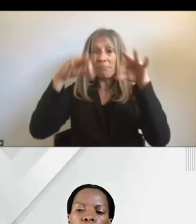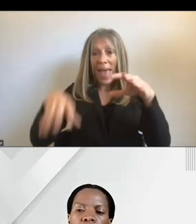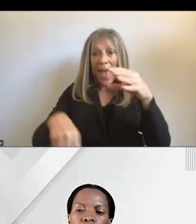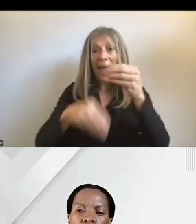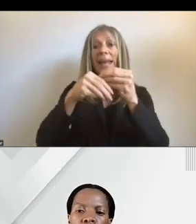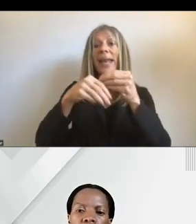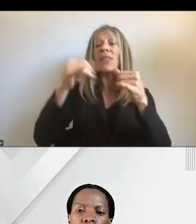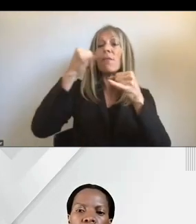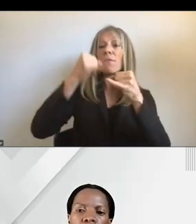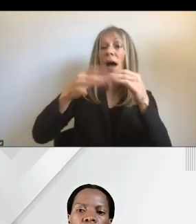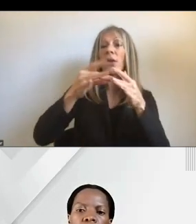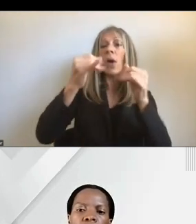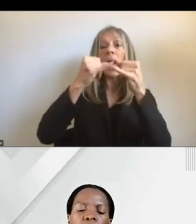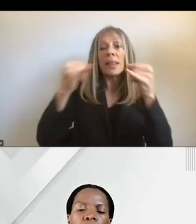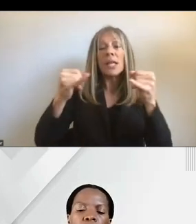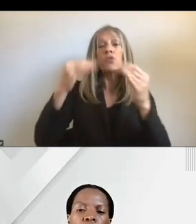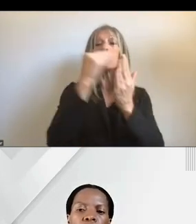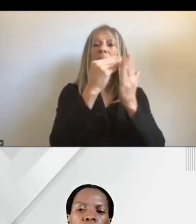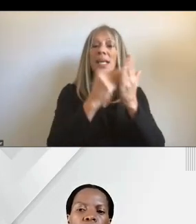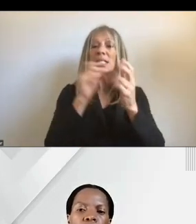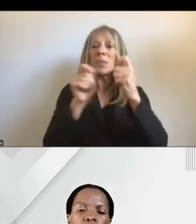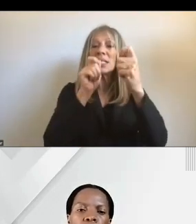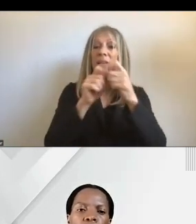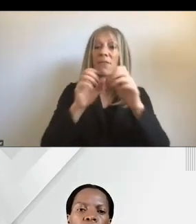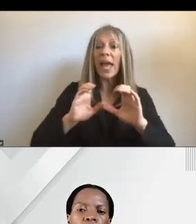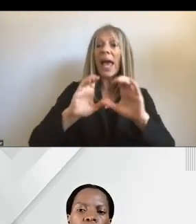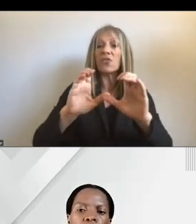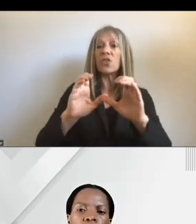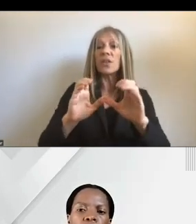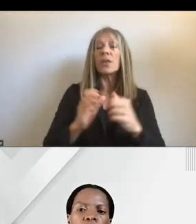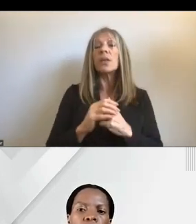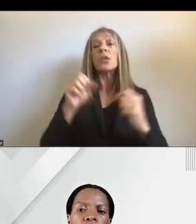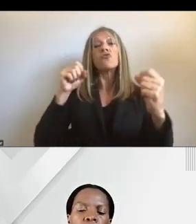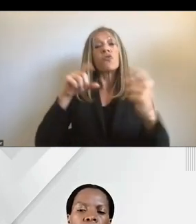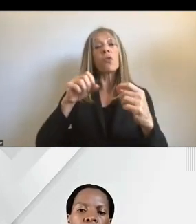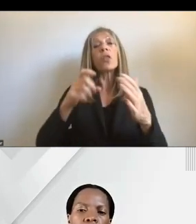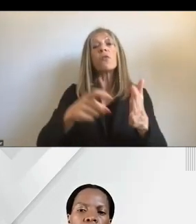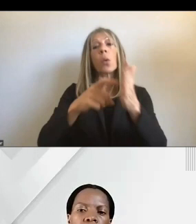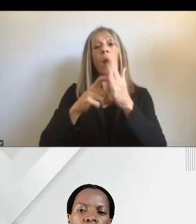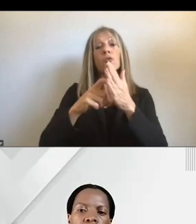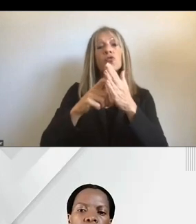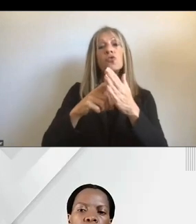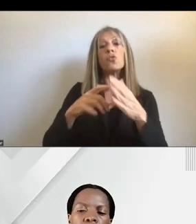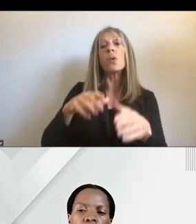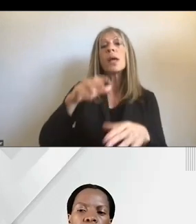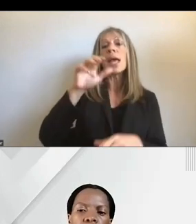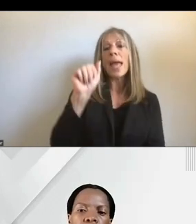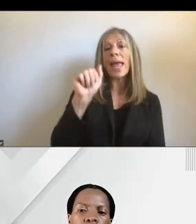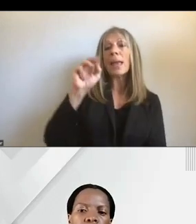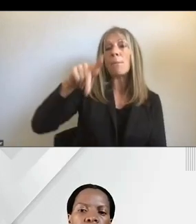specific actions that trigger the requirement to install APS, accessible pedestrian signals.